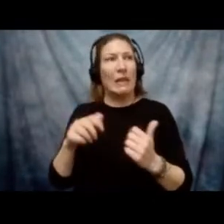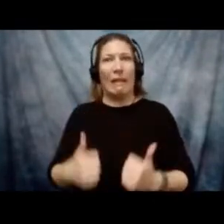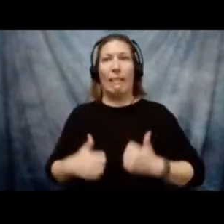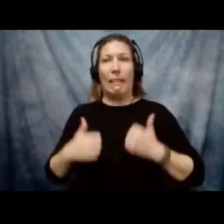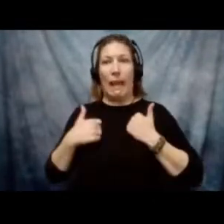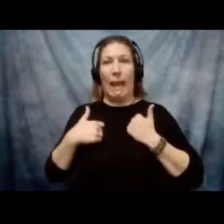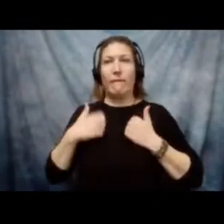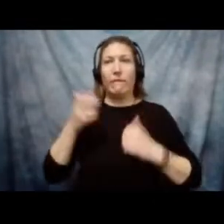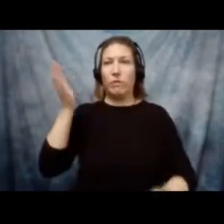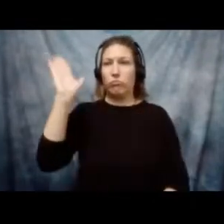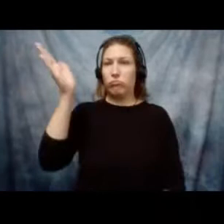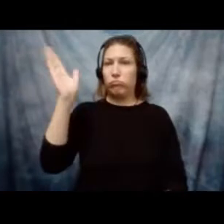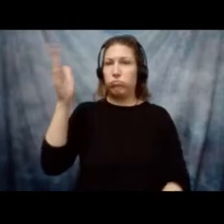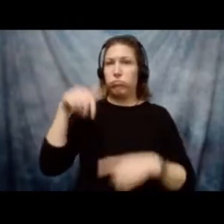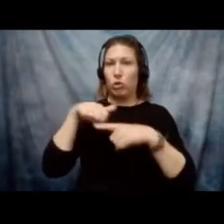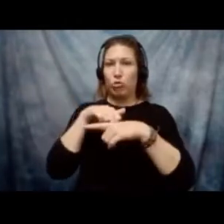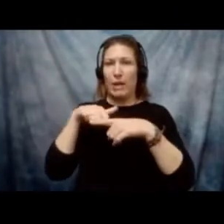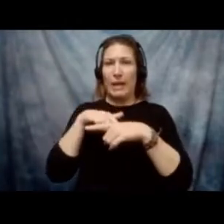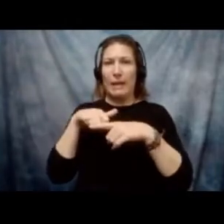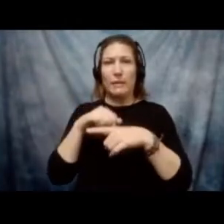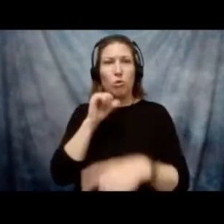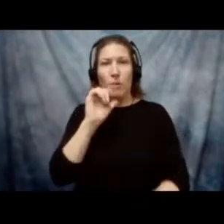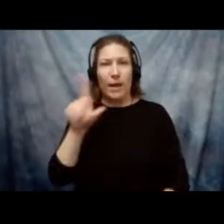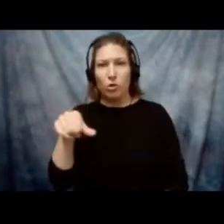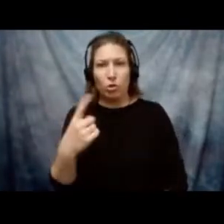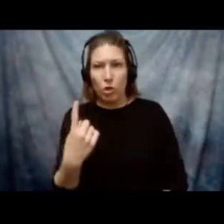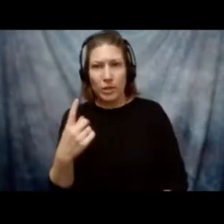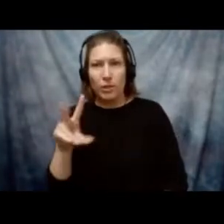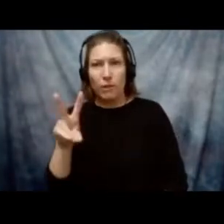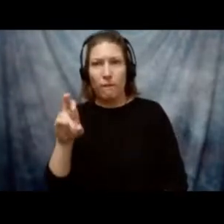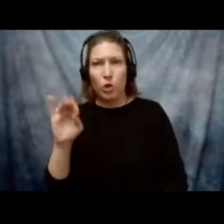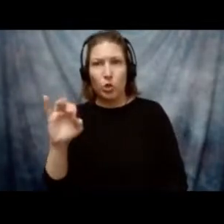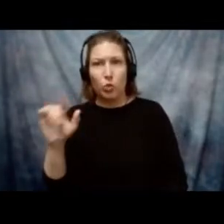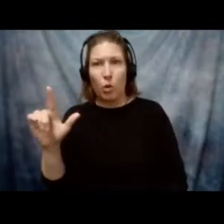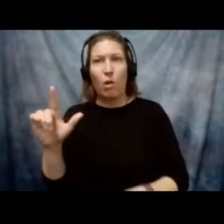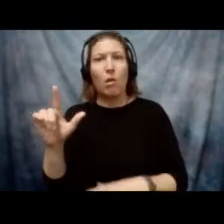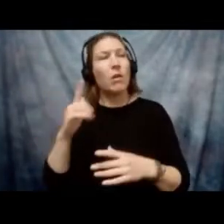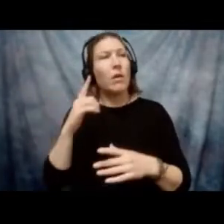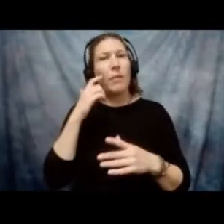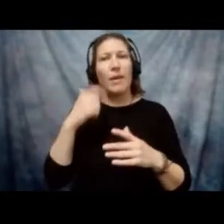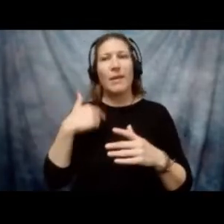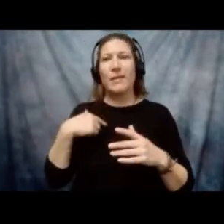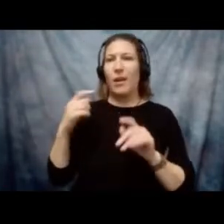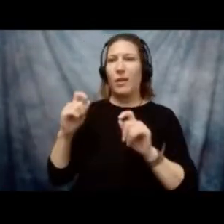not just a virtual environment but a live training so that people can actually see it as i'm speaking